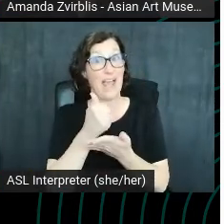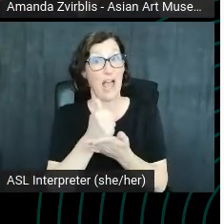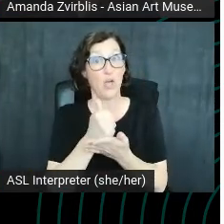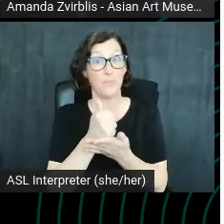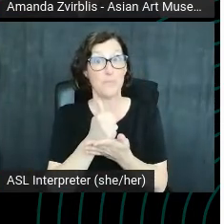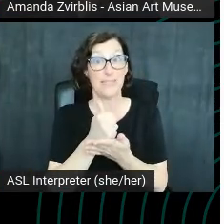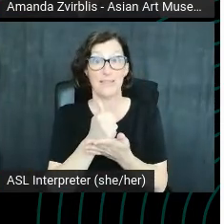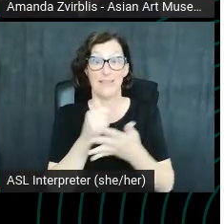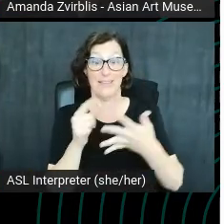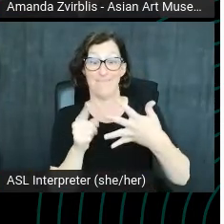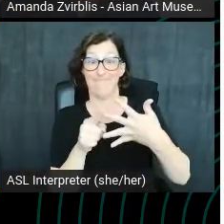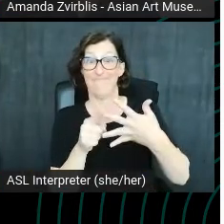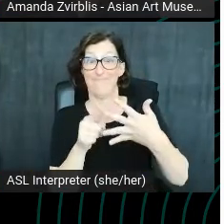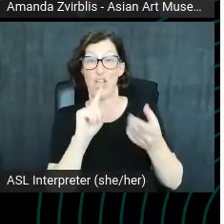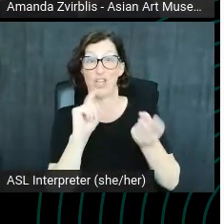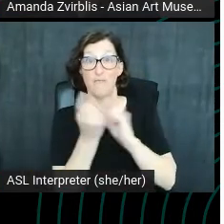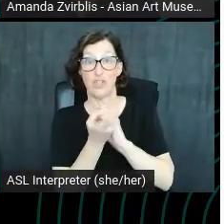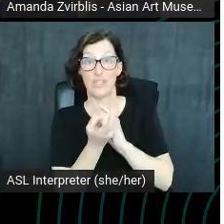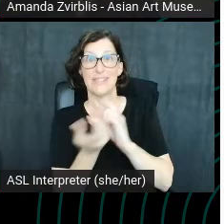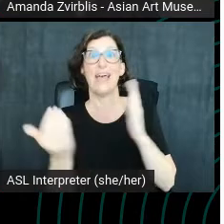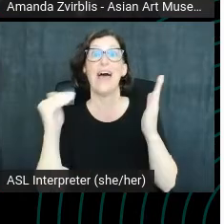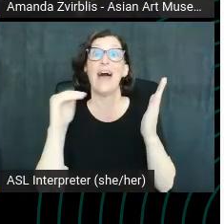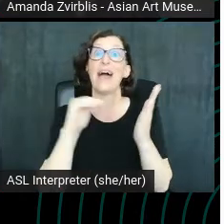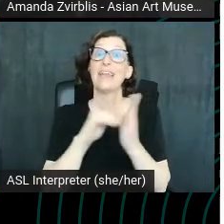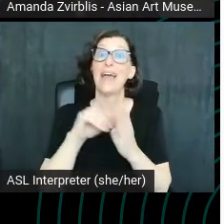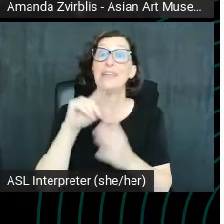Again, testimonial videos work well here.